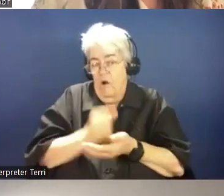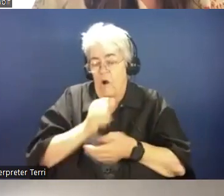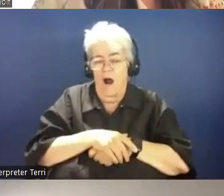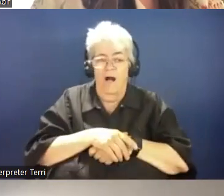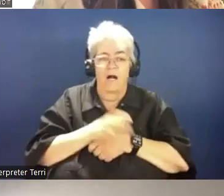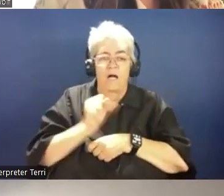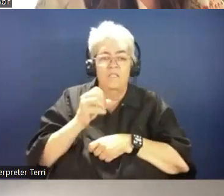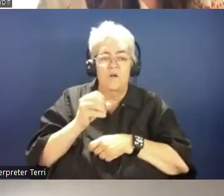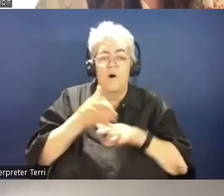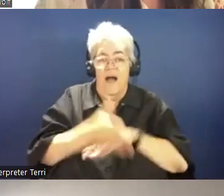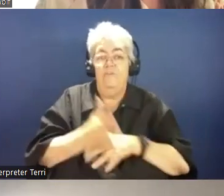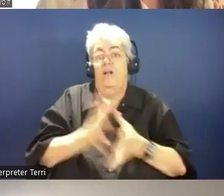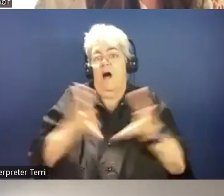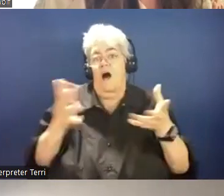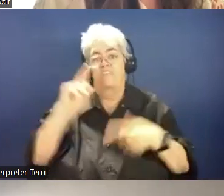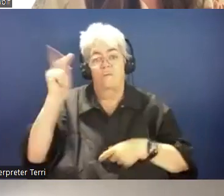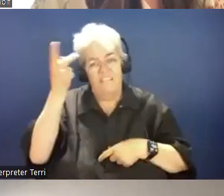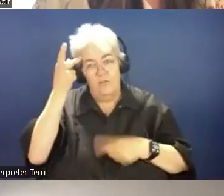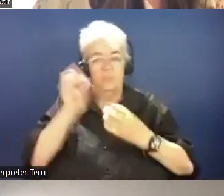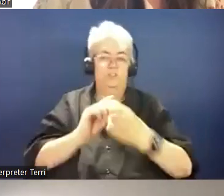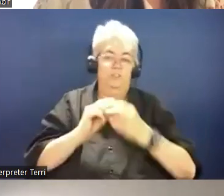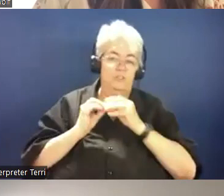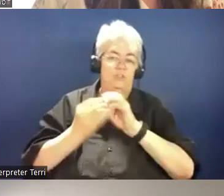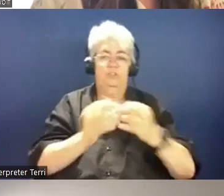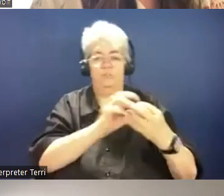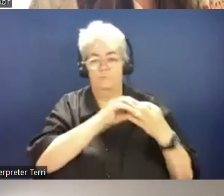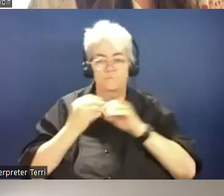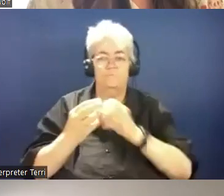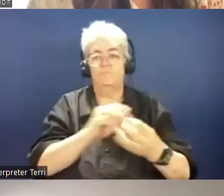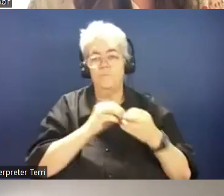after a lot of political negotiations, we took a slightly different path.